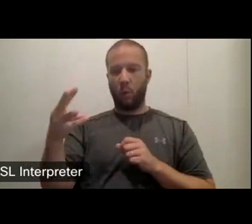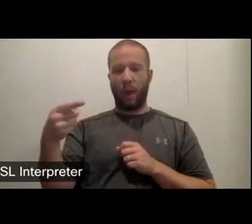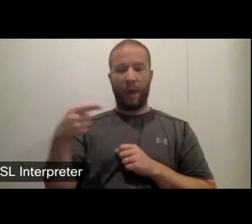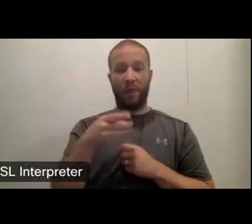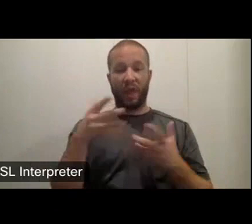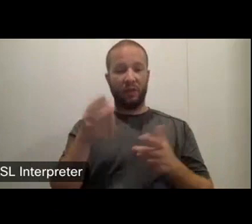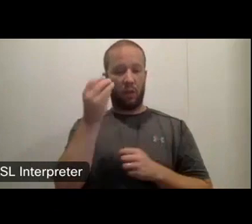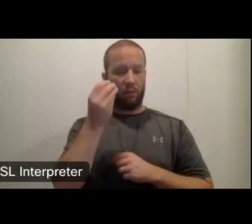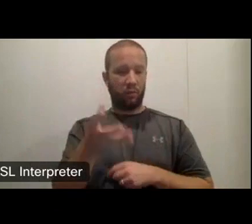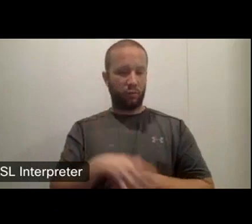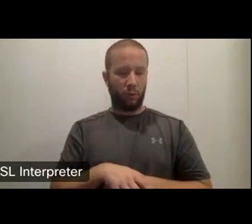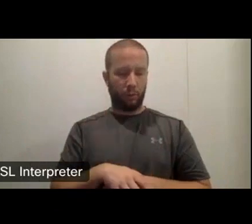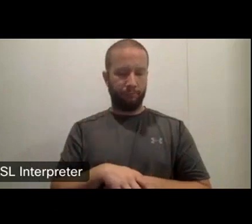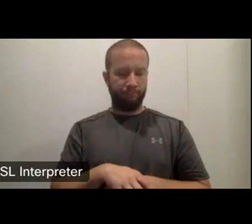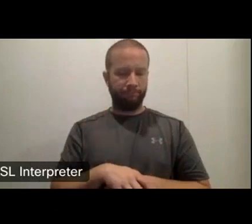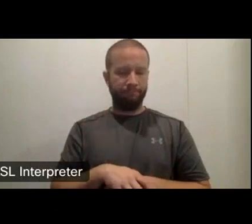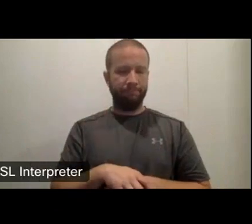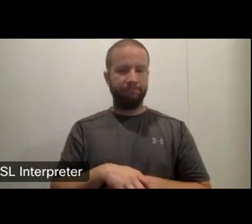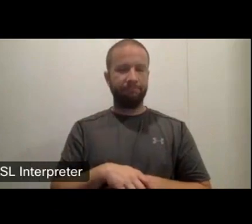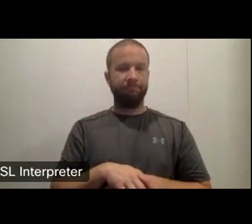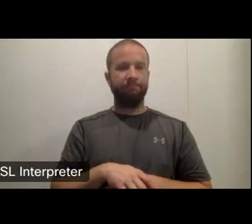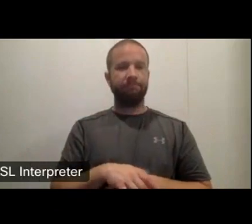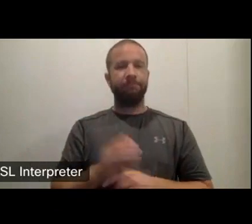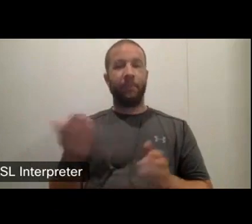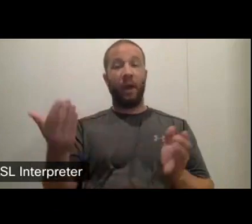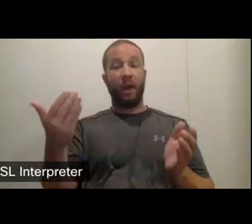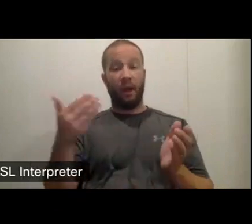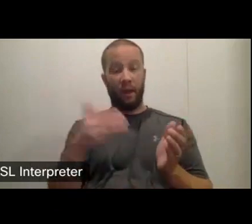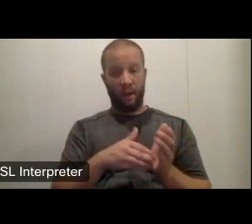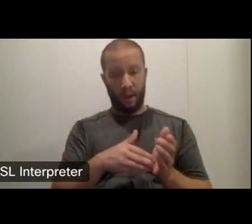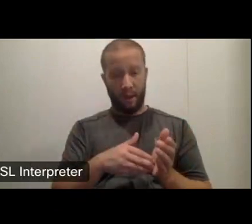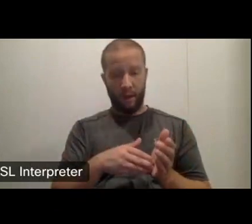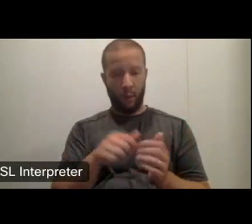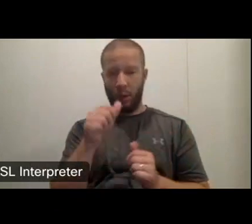um so uh that's you know again that in that case of no we're not comparing to the one